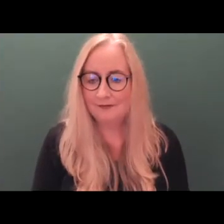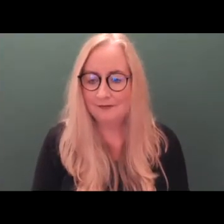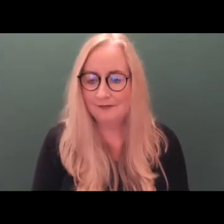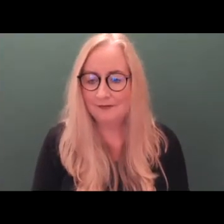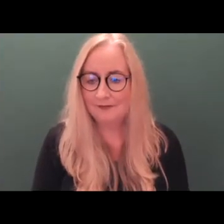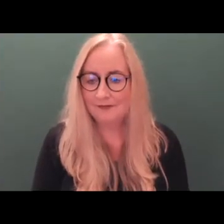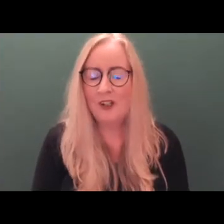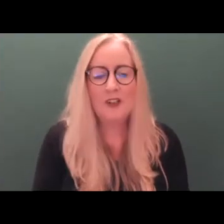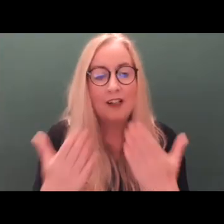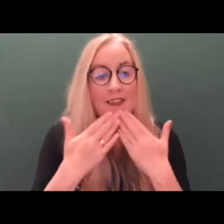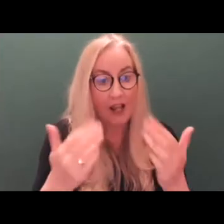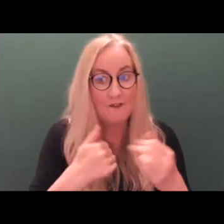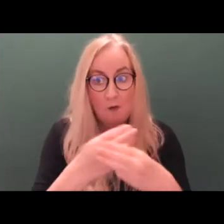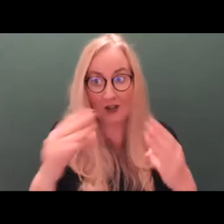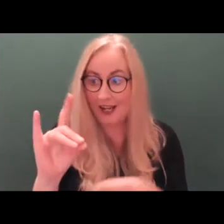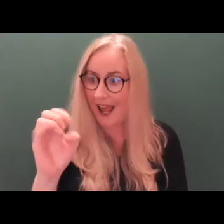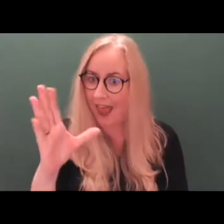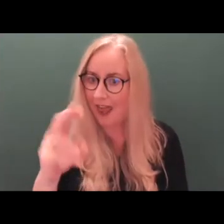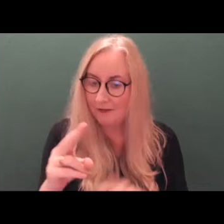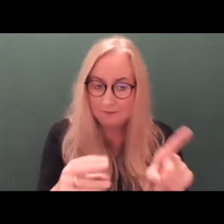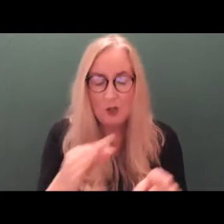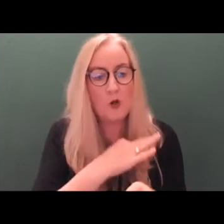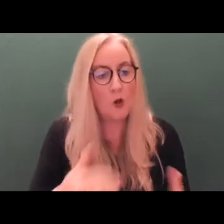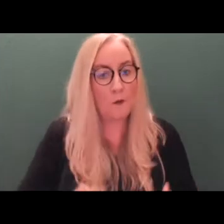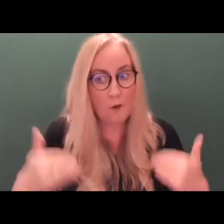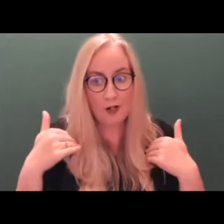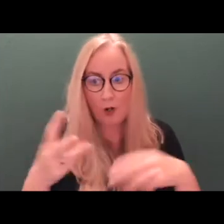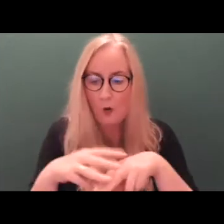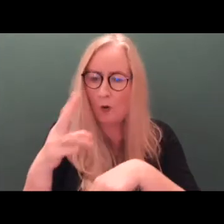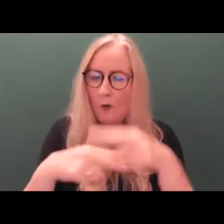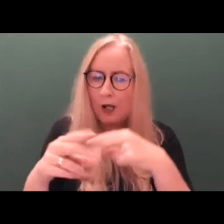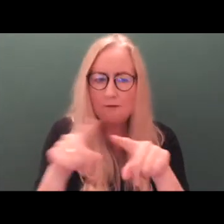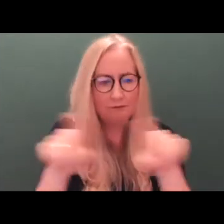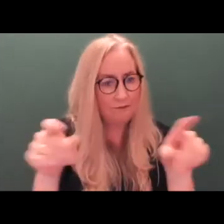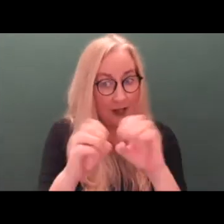Thank you very much Helen. Good morning and welcome everyone. For those of you who don't